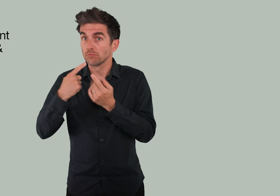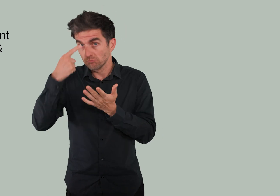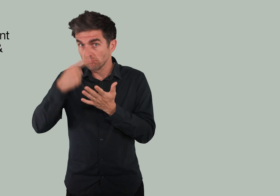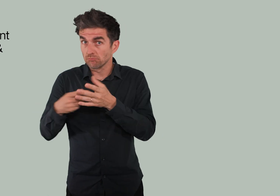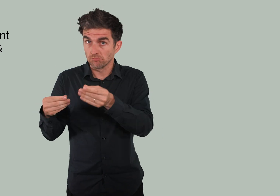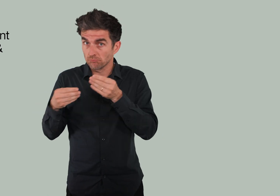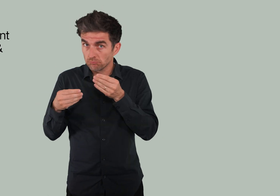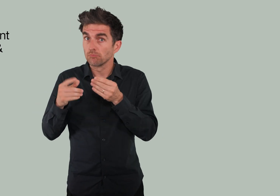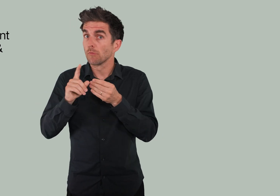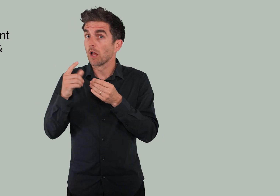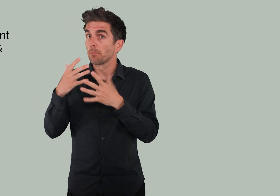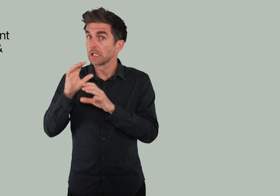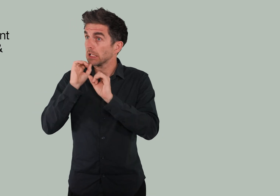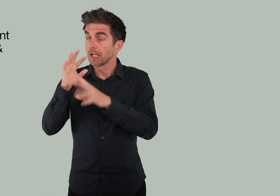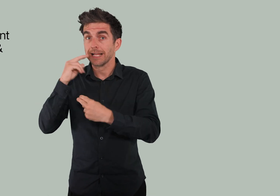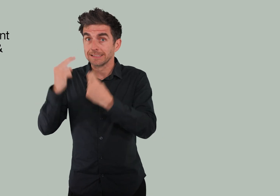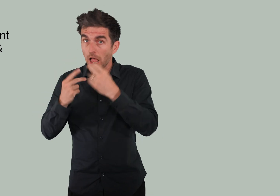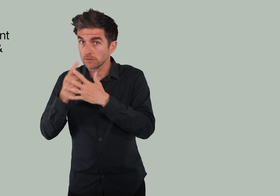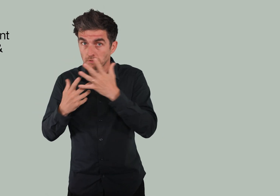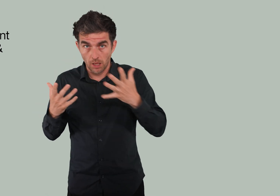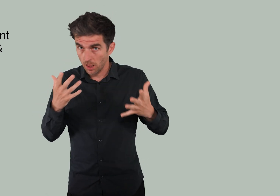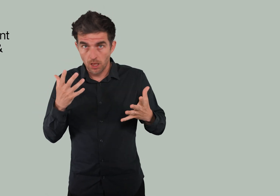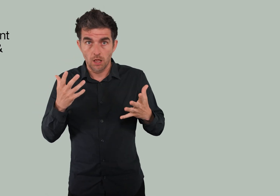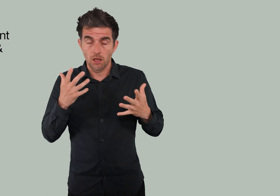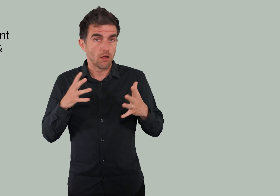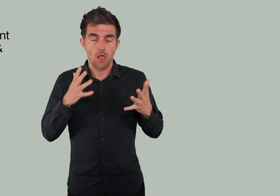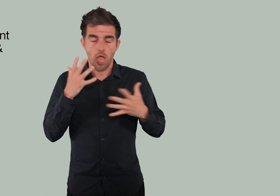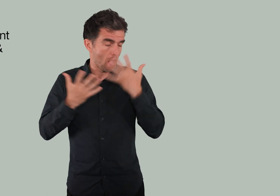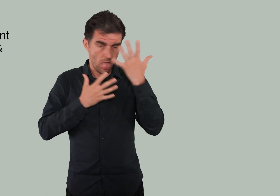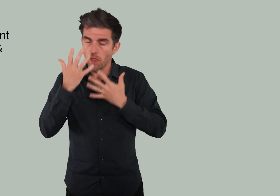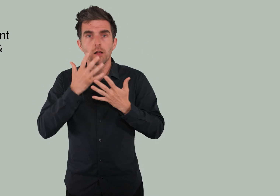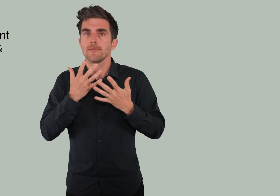in the decision letter and what they had told the assessor